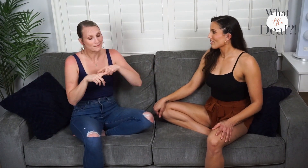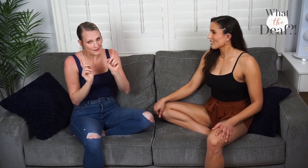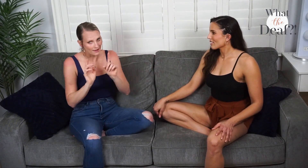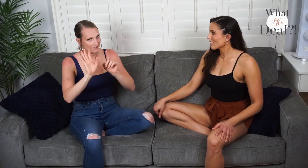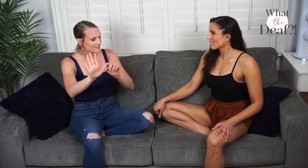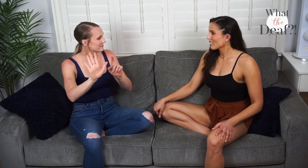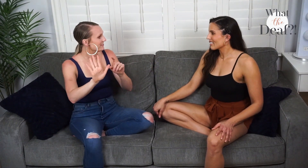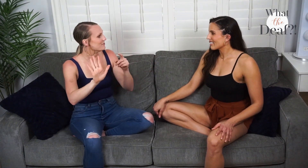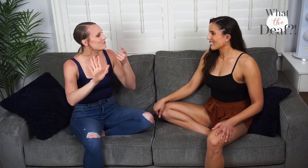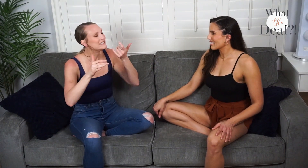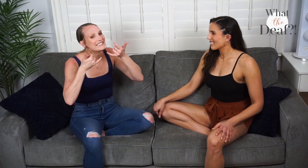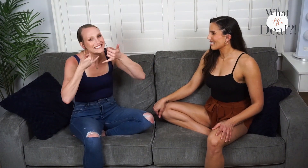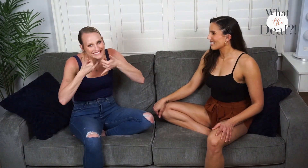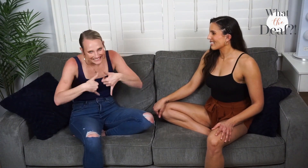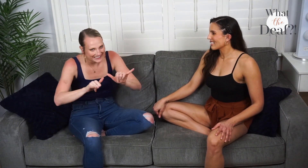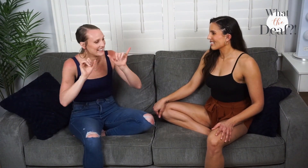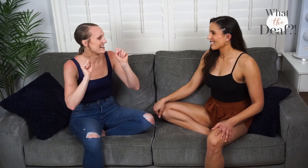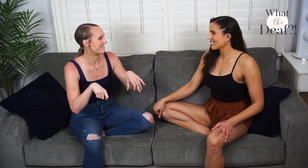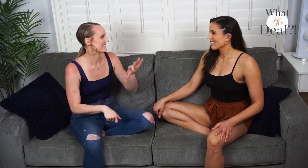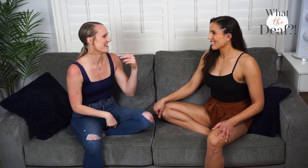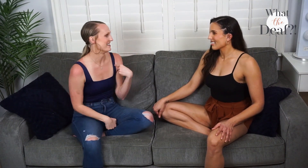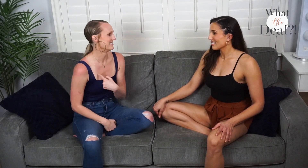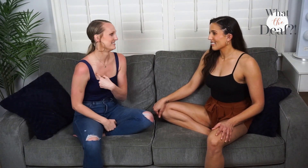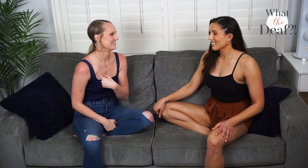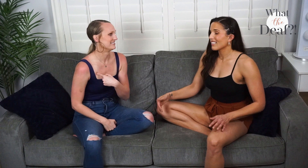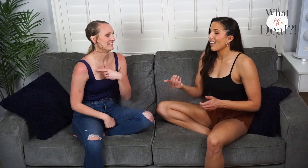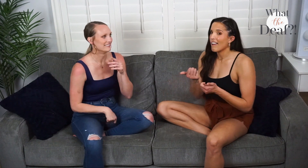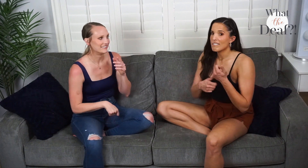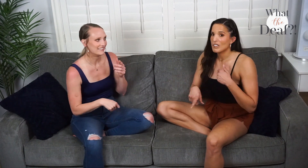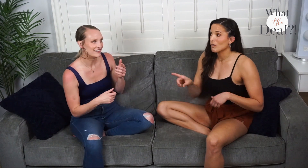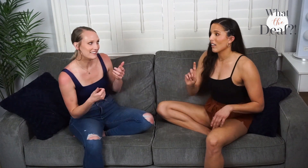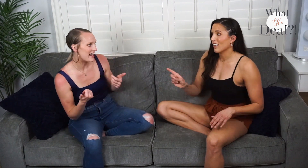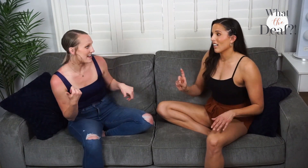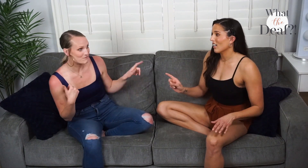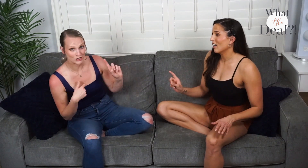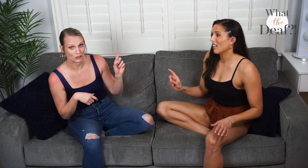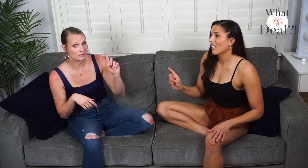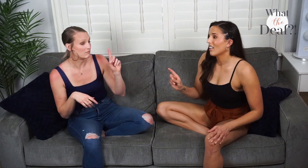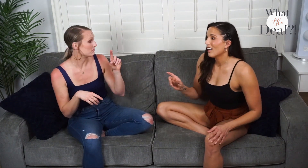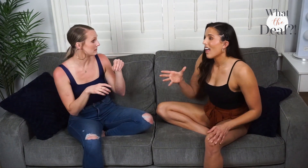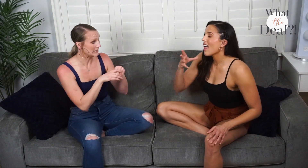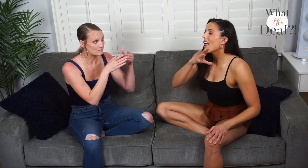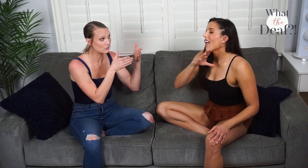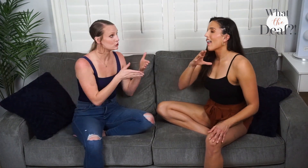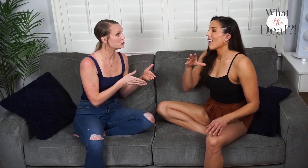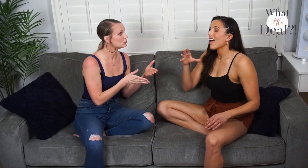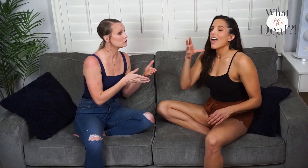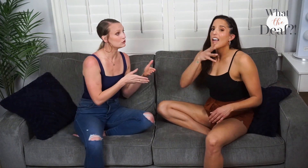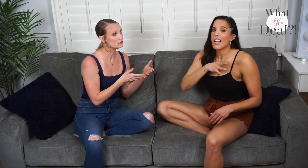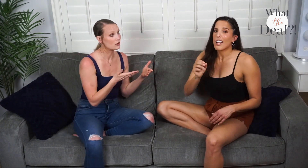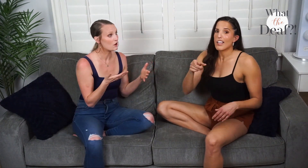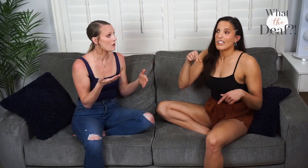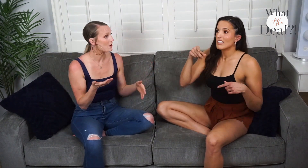but you still can always find us Everywhere. - anywhere. In person, or...